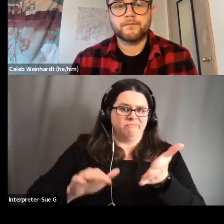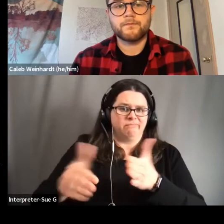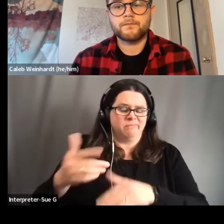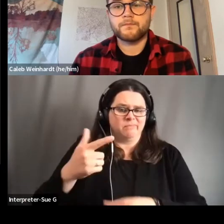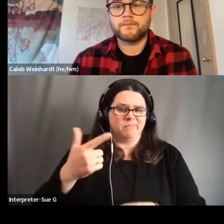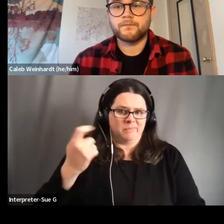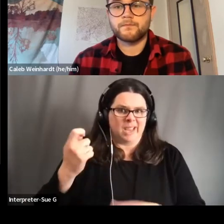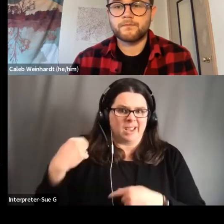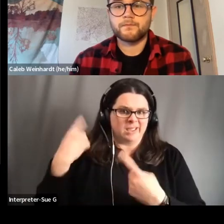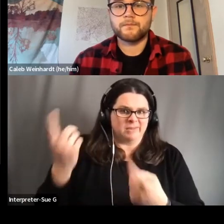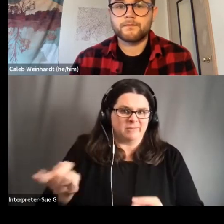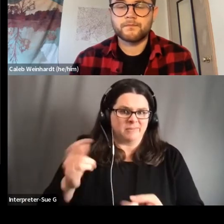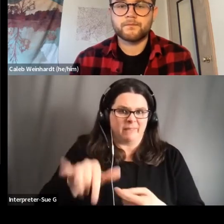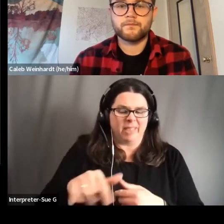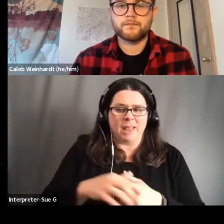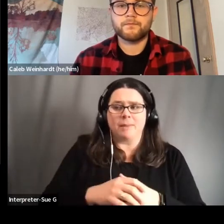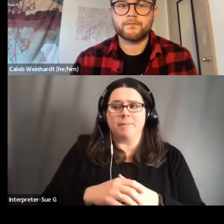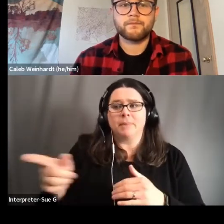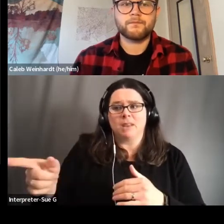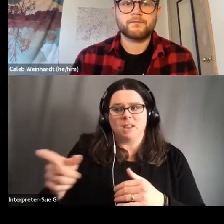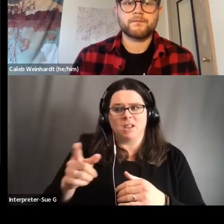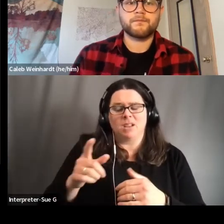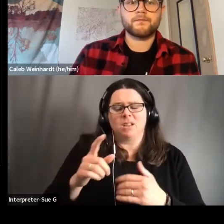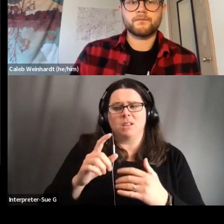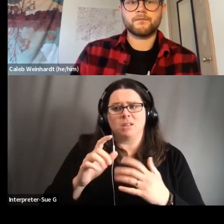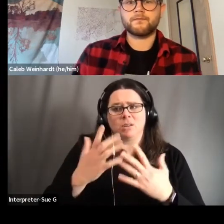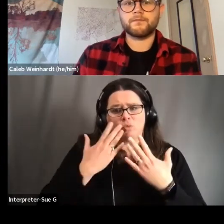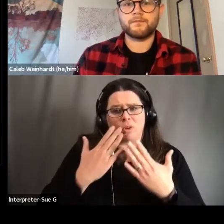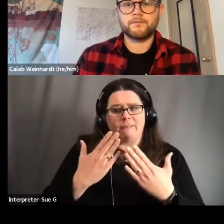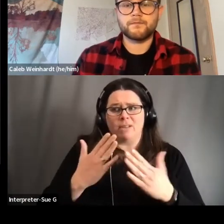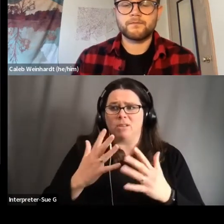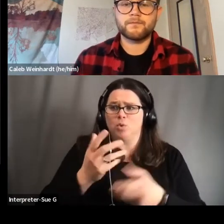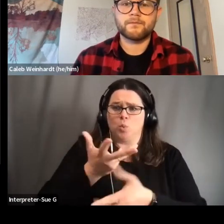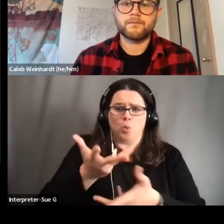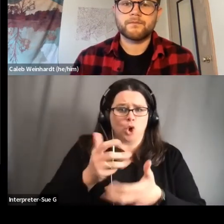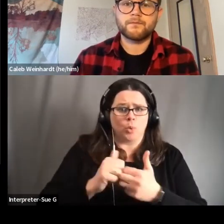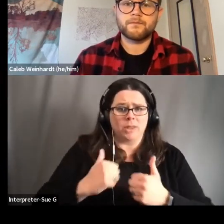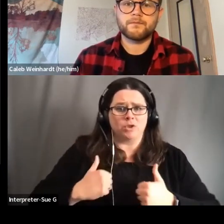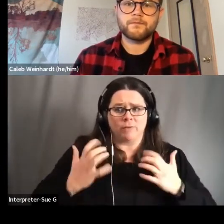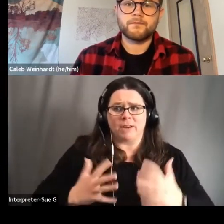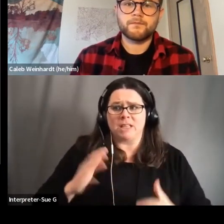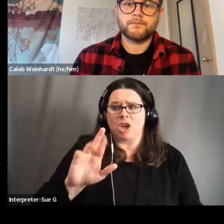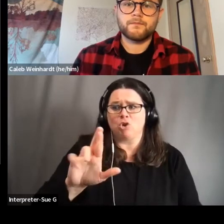That's why we're so grateful to have a chance to work with survivors like Ryan Kendall